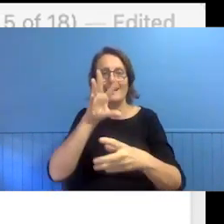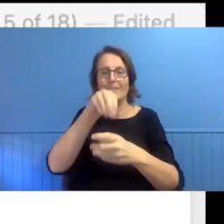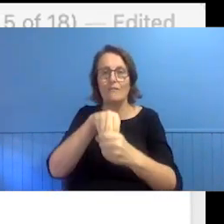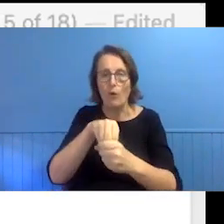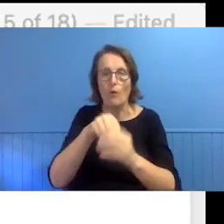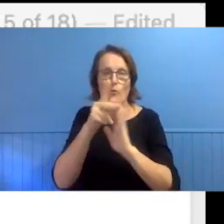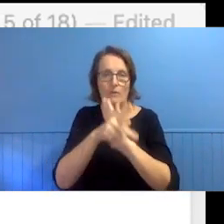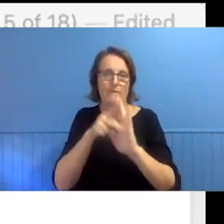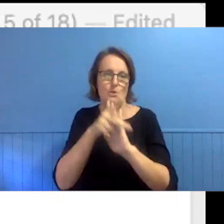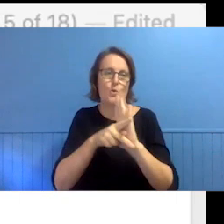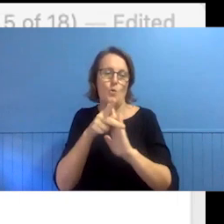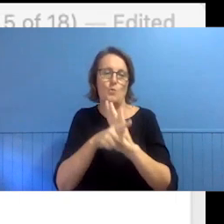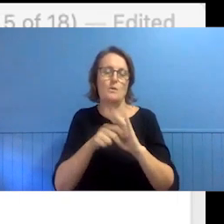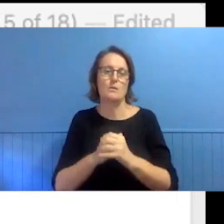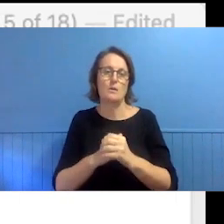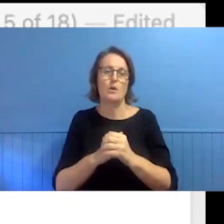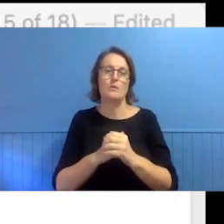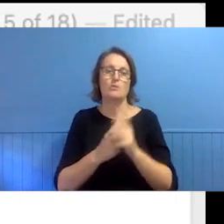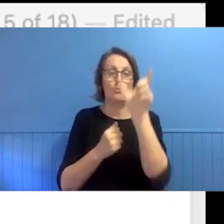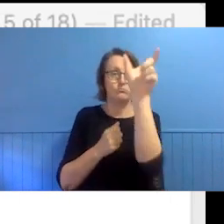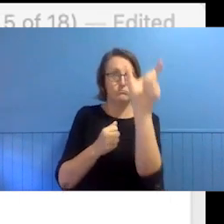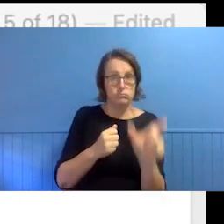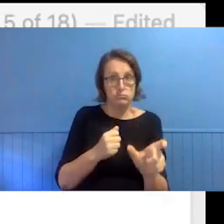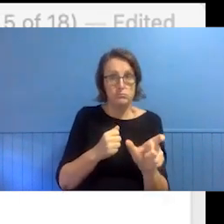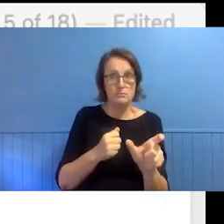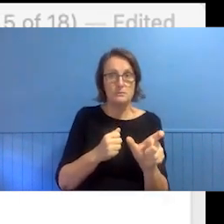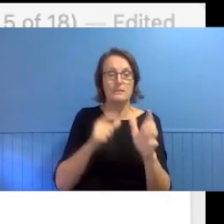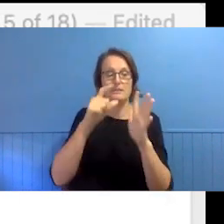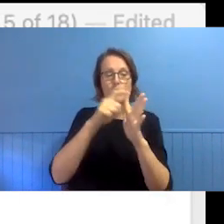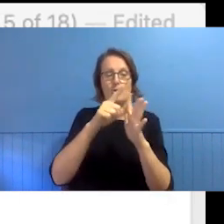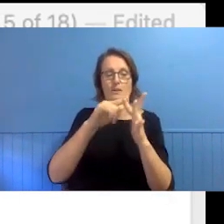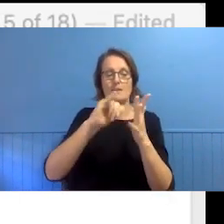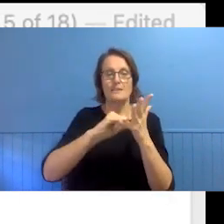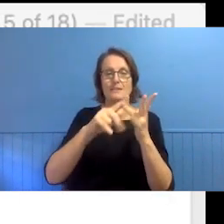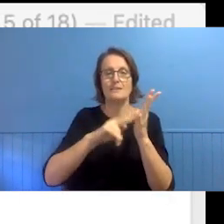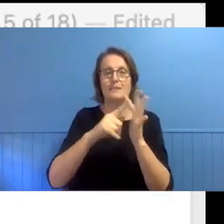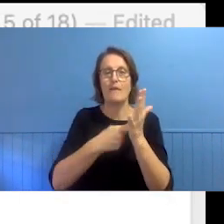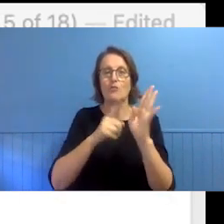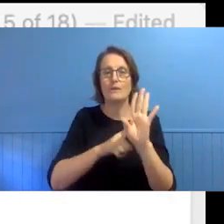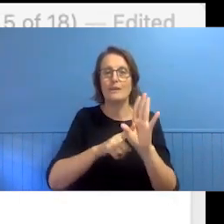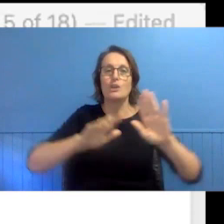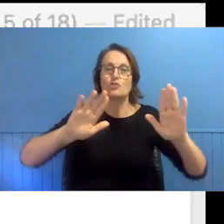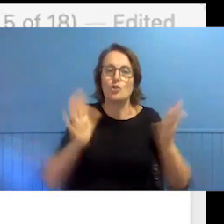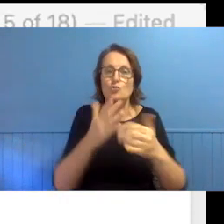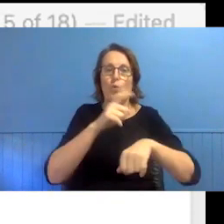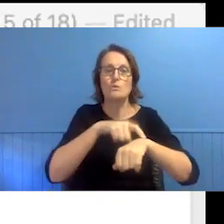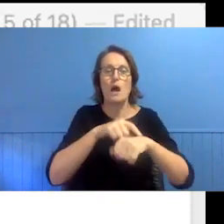discovery mode with shorter sessions, more frequent, unplanned, looking for information and inspiration, versus intent-based